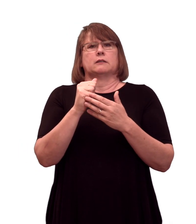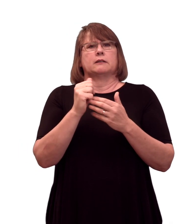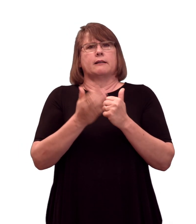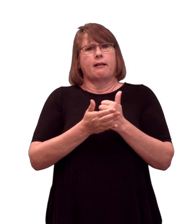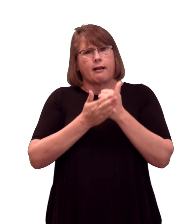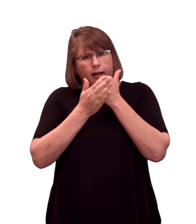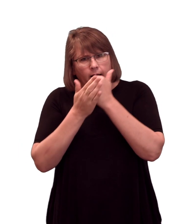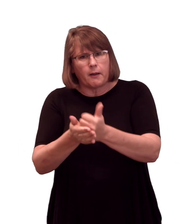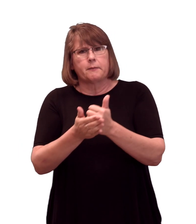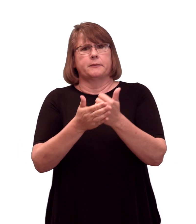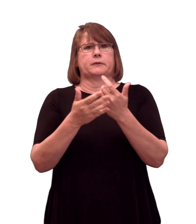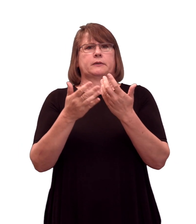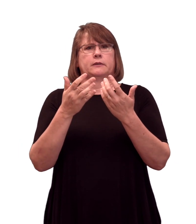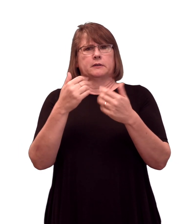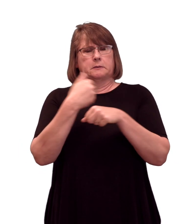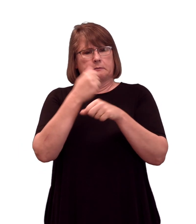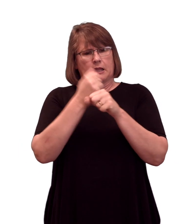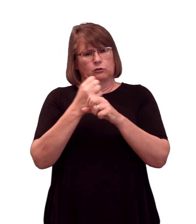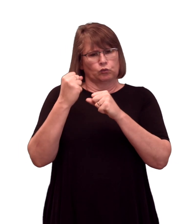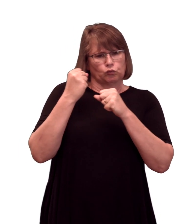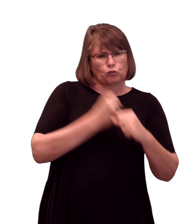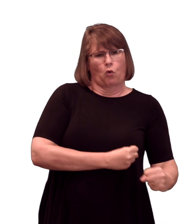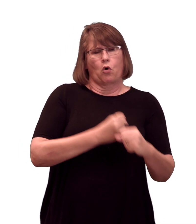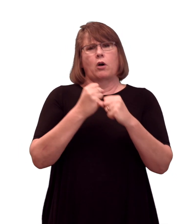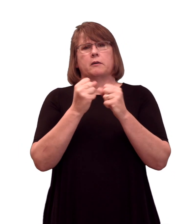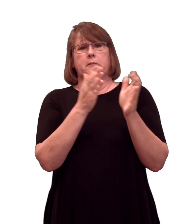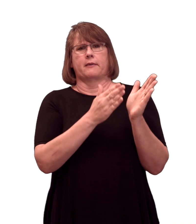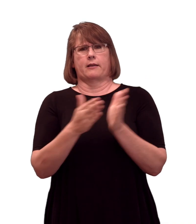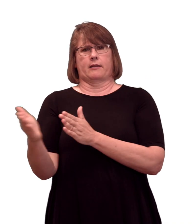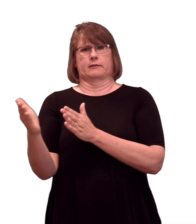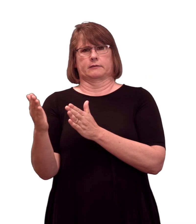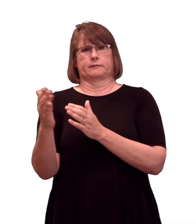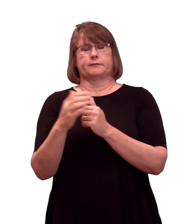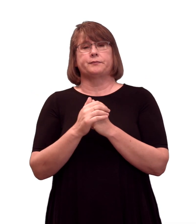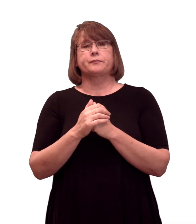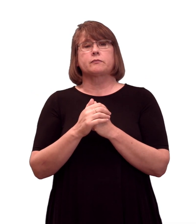and gives them prompts to consider to help make a strong plan.